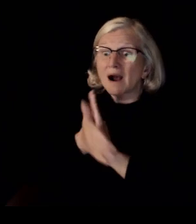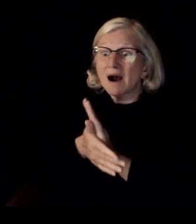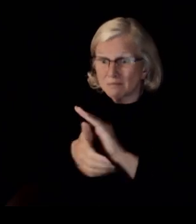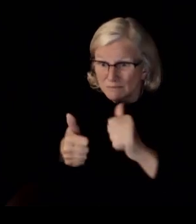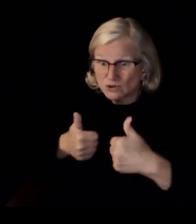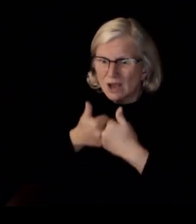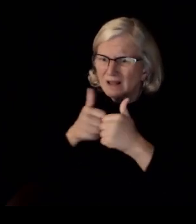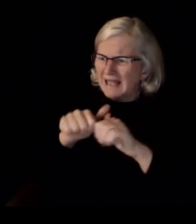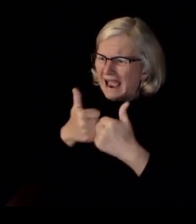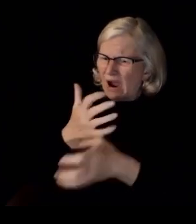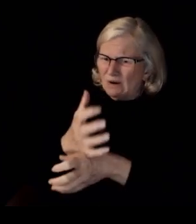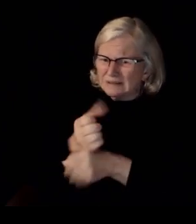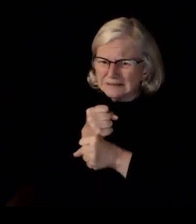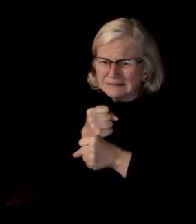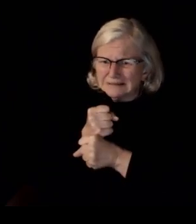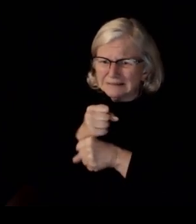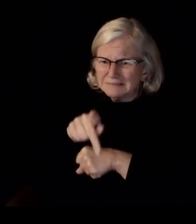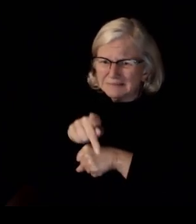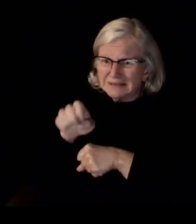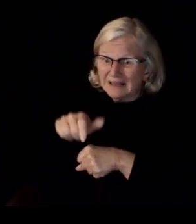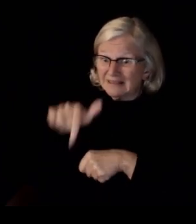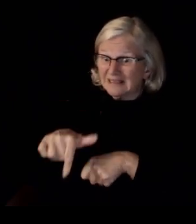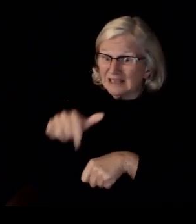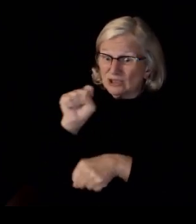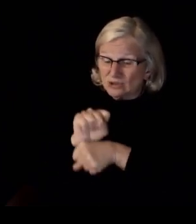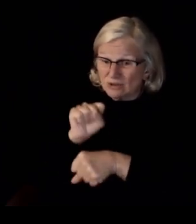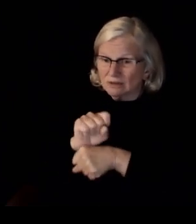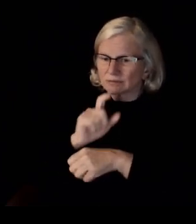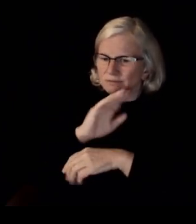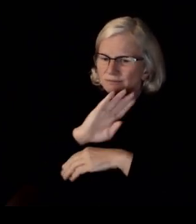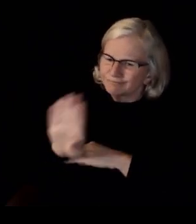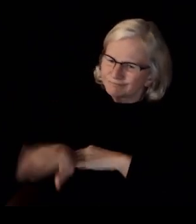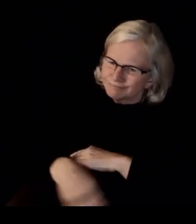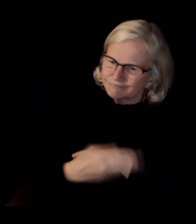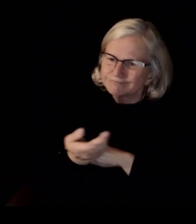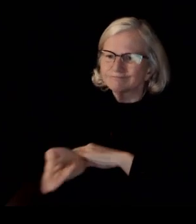work has not been easy. However I'm not concerned with our current status because of the amount